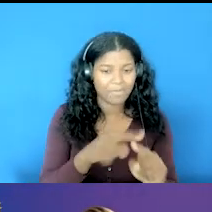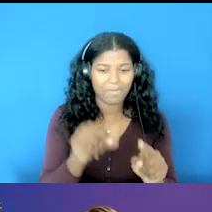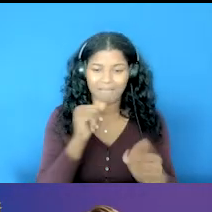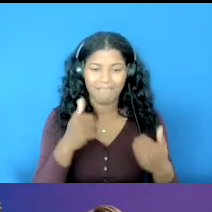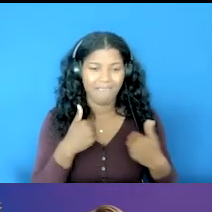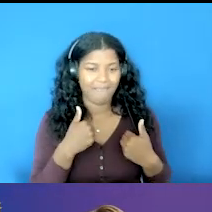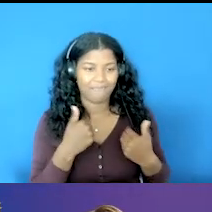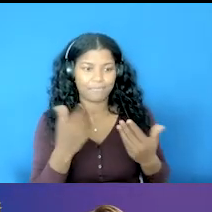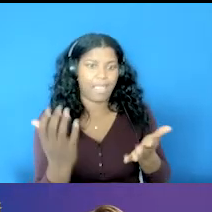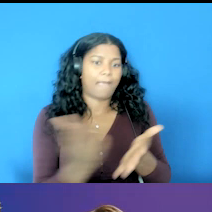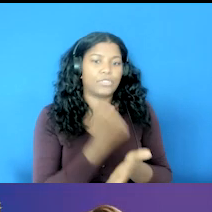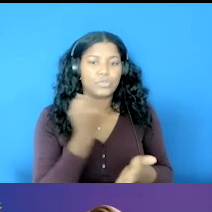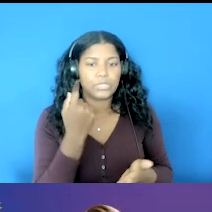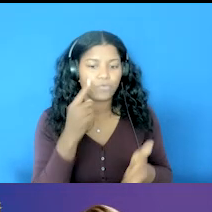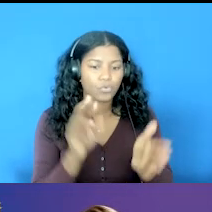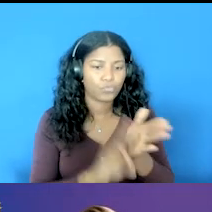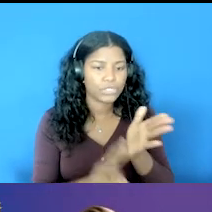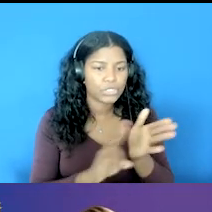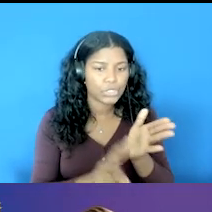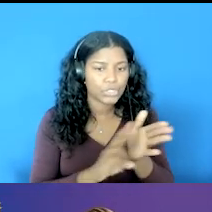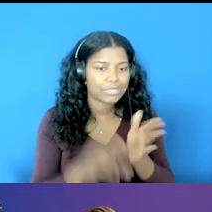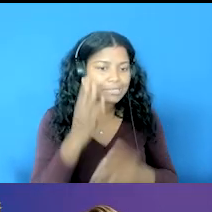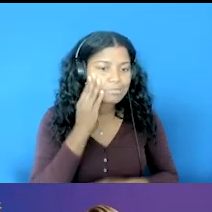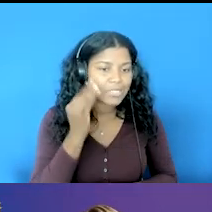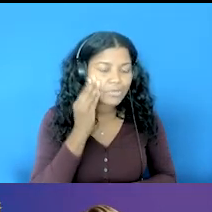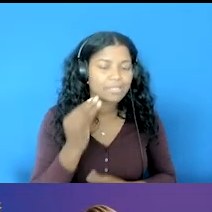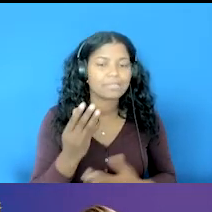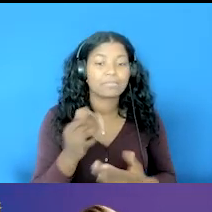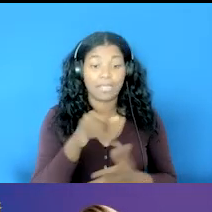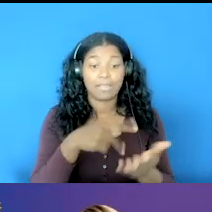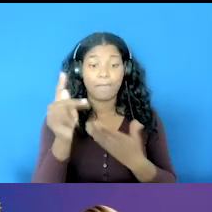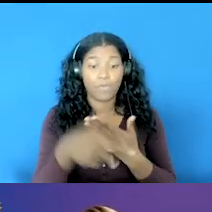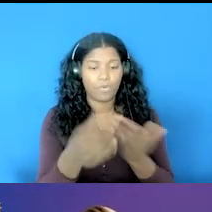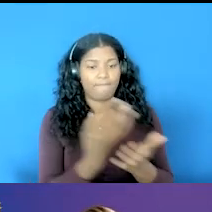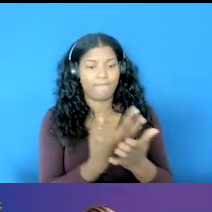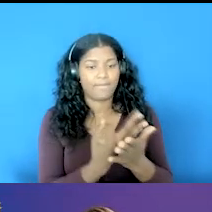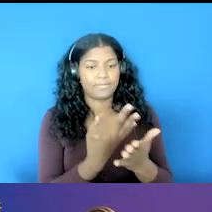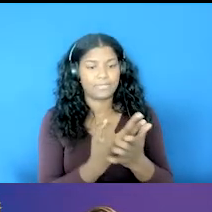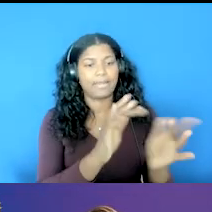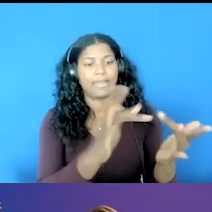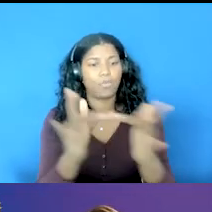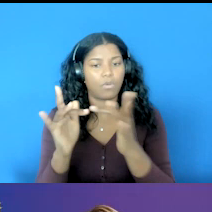for research experiences as an undergraduate. The program funds networks to support full-time research,